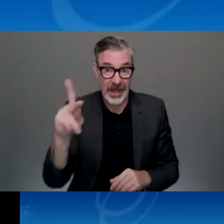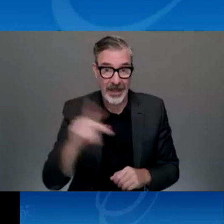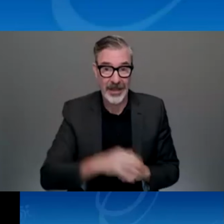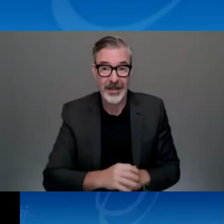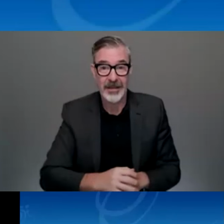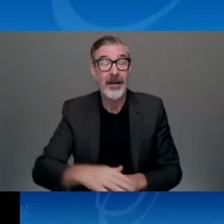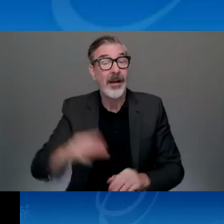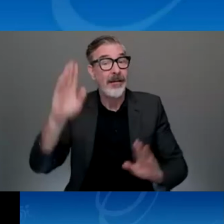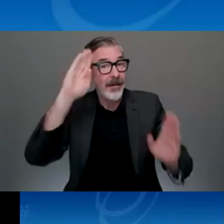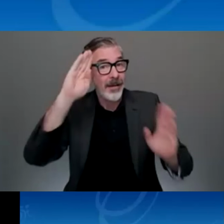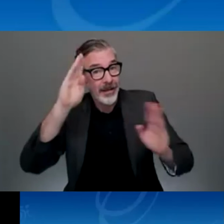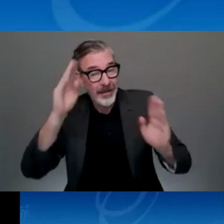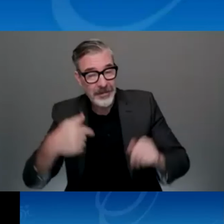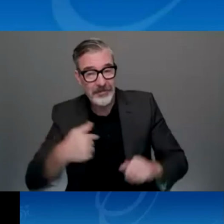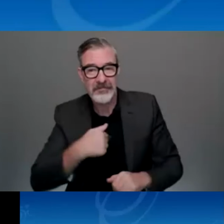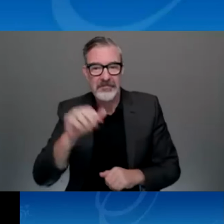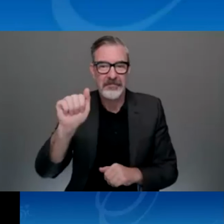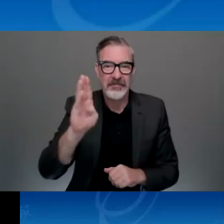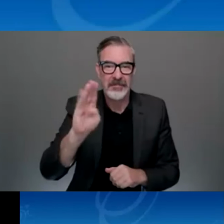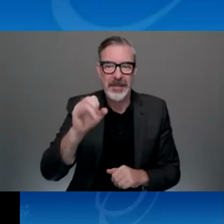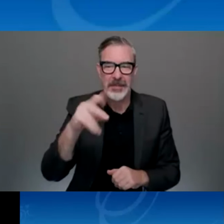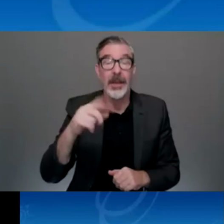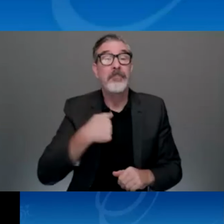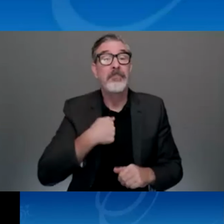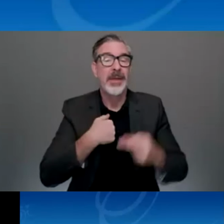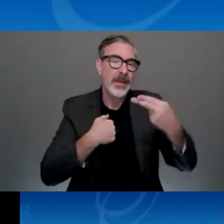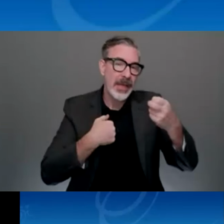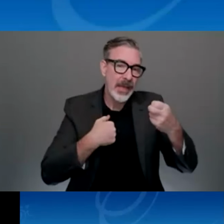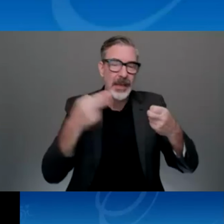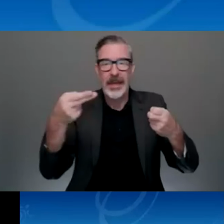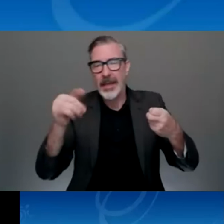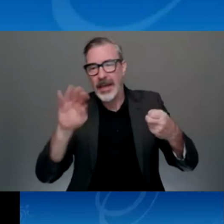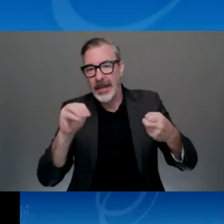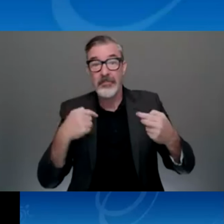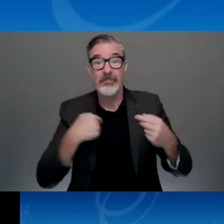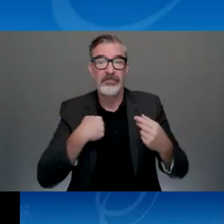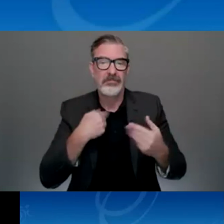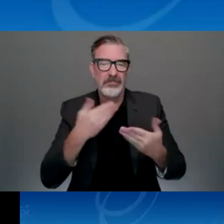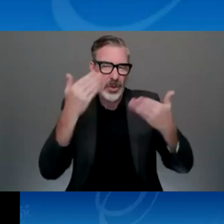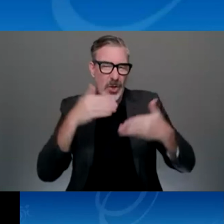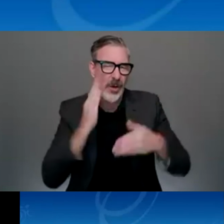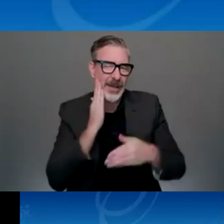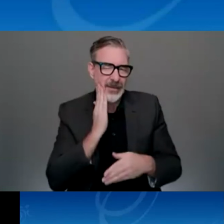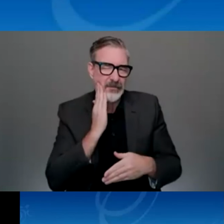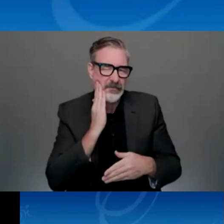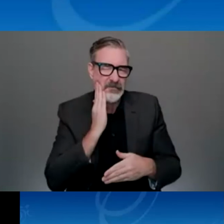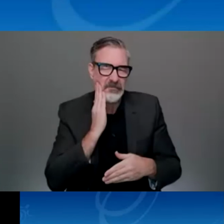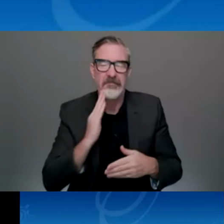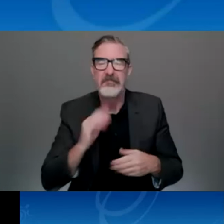My name is Abhishek Sarathy. My pronouns are he/him. I'm a dark skinned, brown man with short black hair,